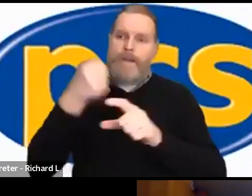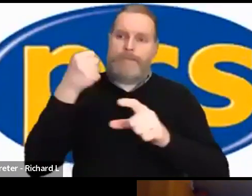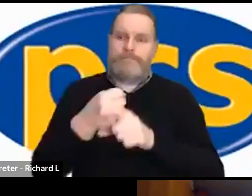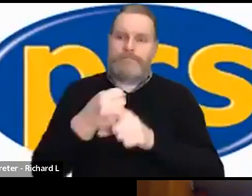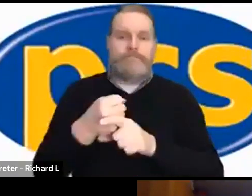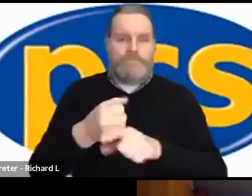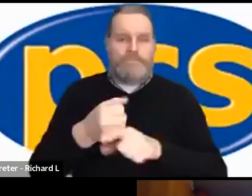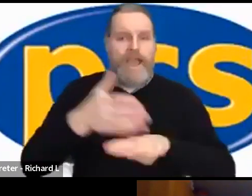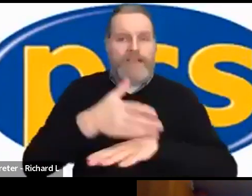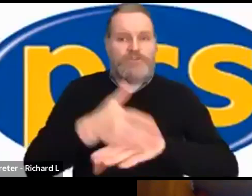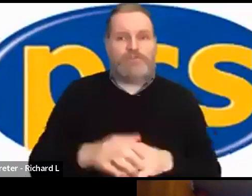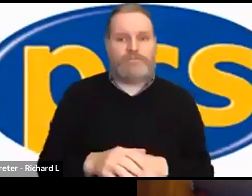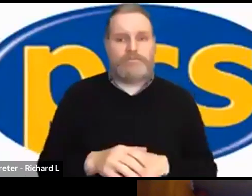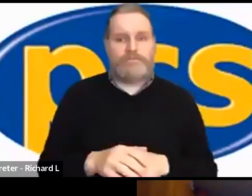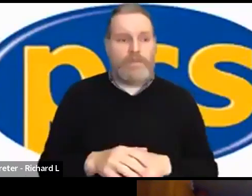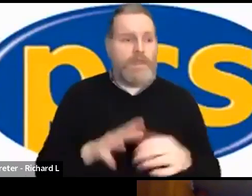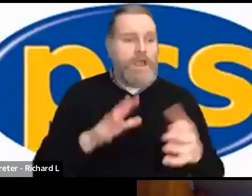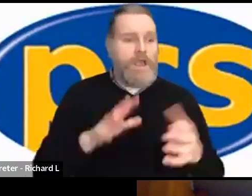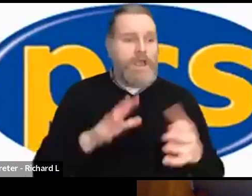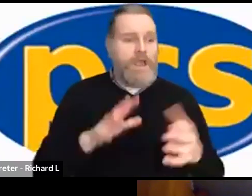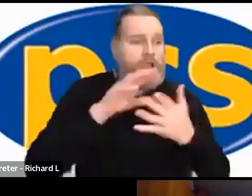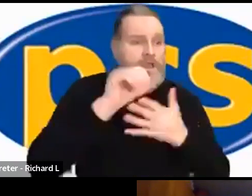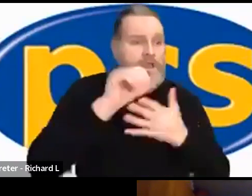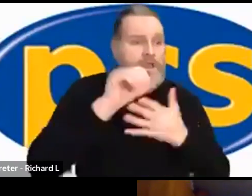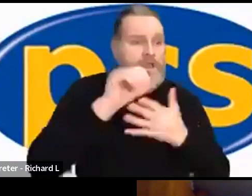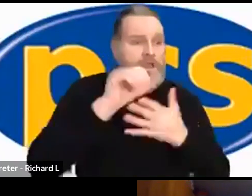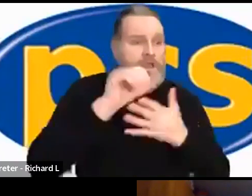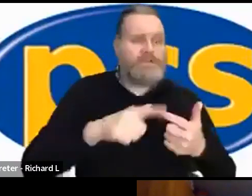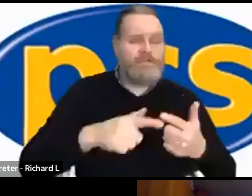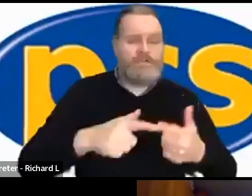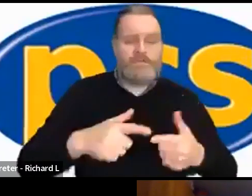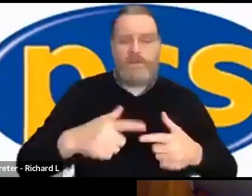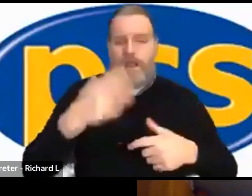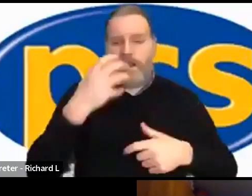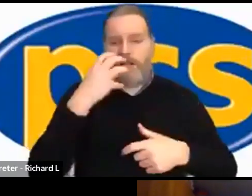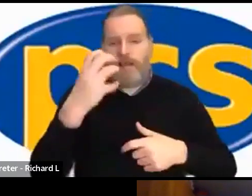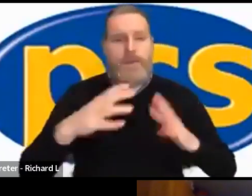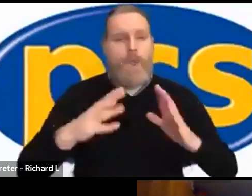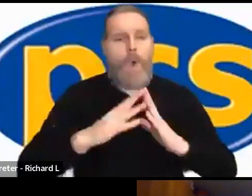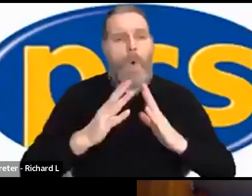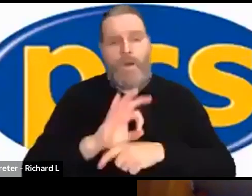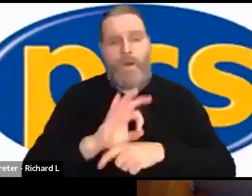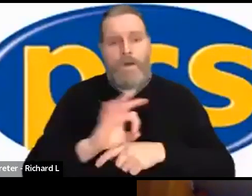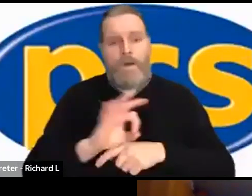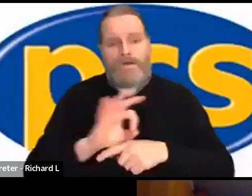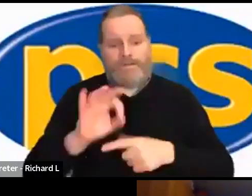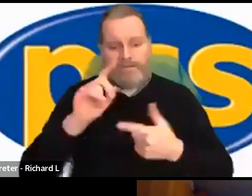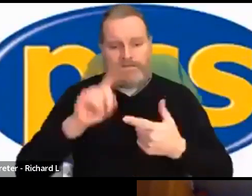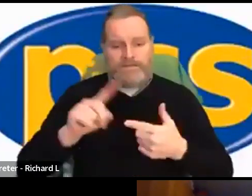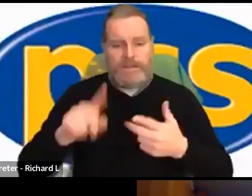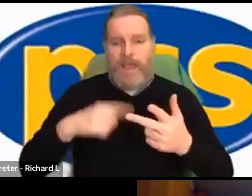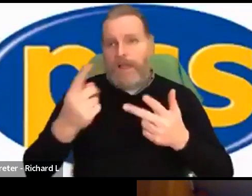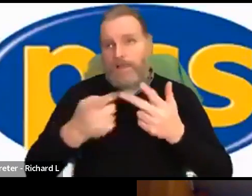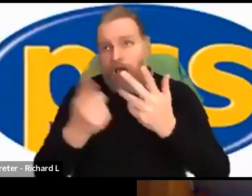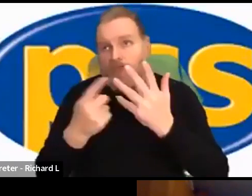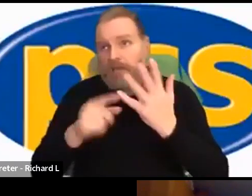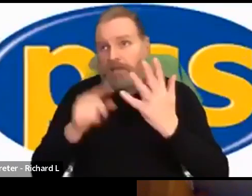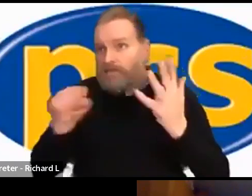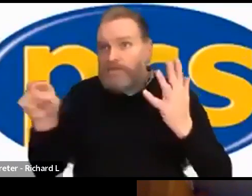of even more hard-hitting targeted action across the the culture sector across parts of the Home Office f the home office and across other parts of the Union that's